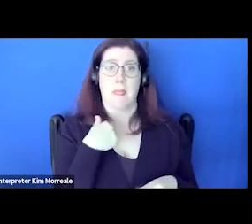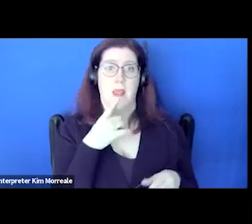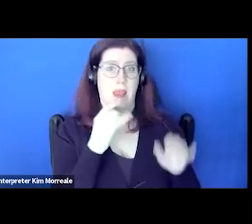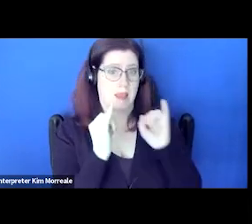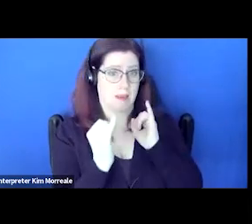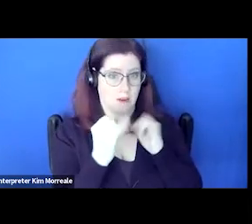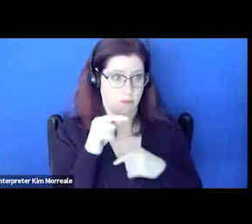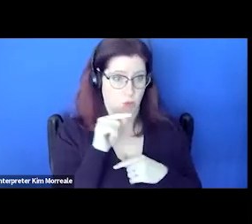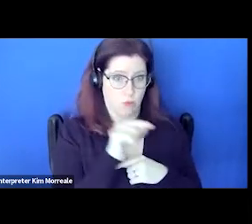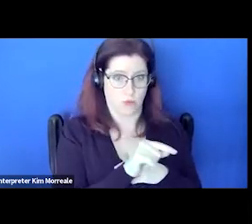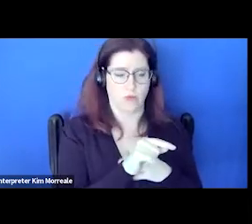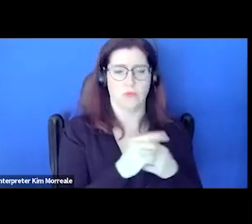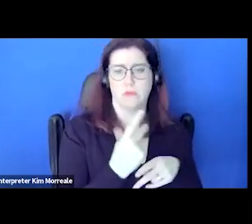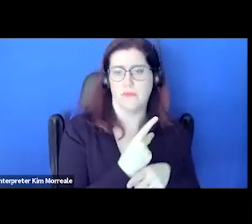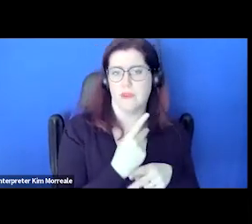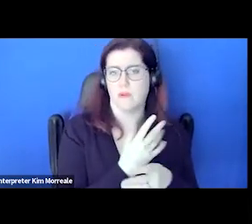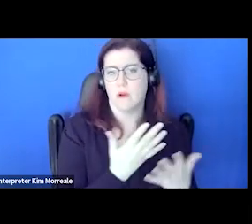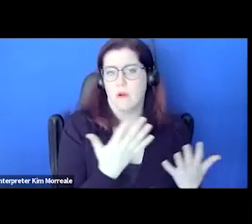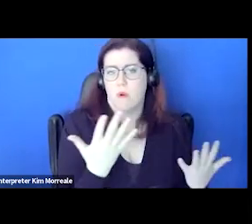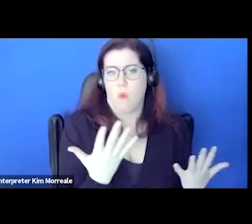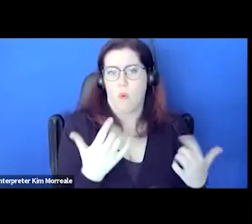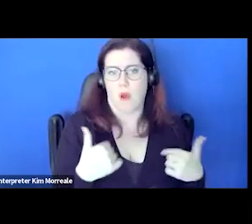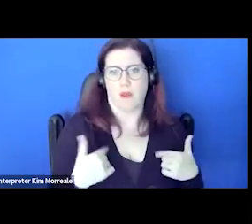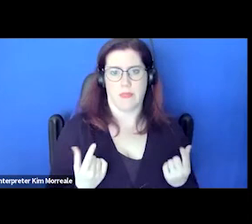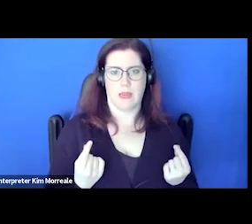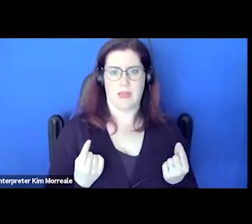what I did specifically